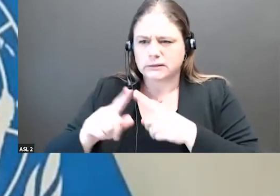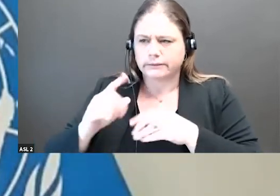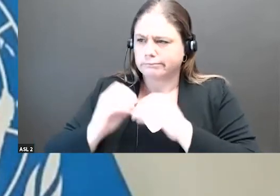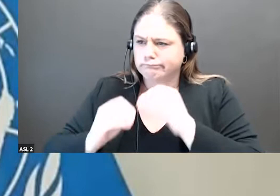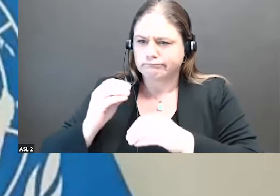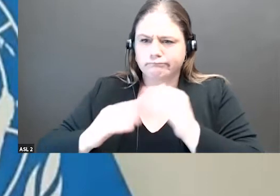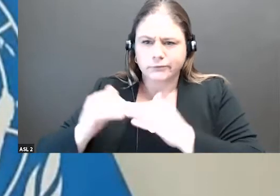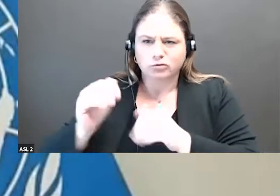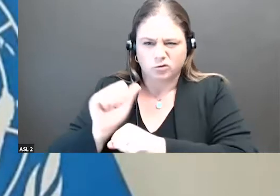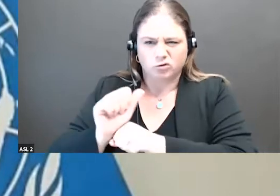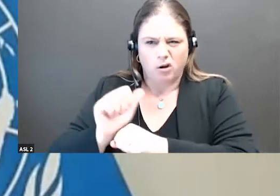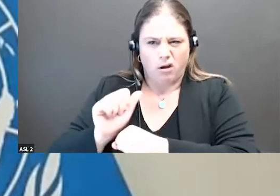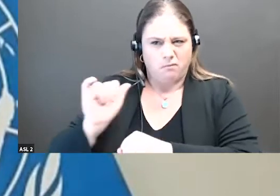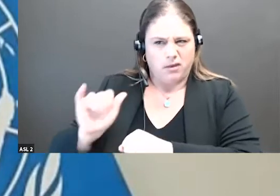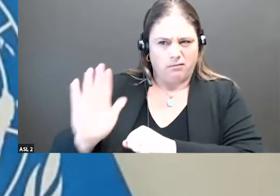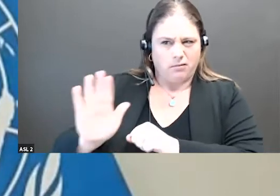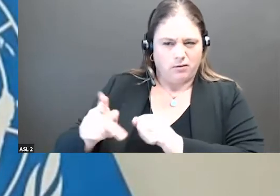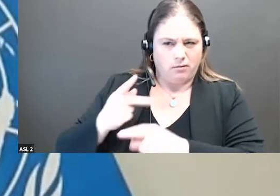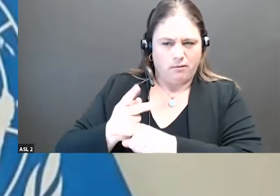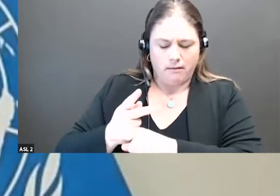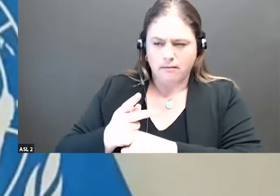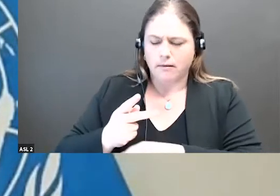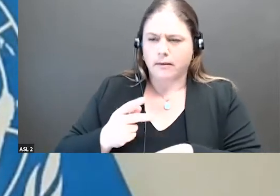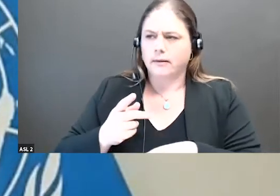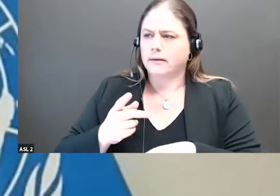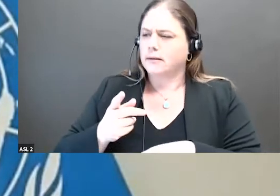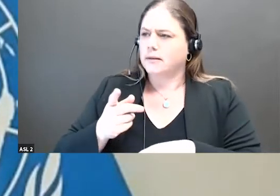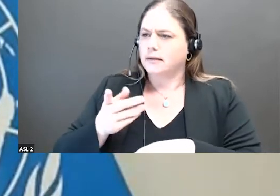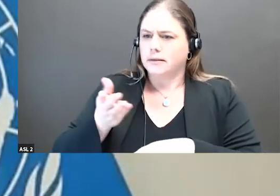many of these injured workers who still had so much to offer our Canadian economy, and